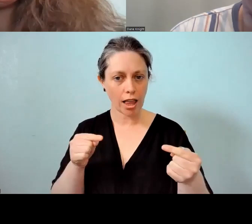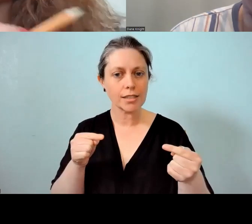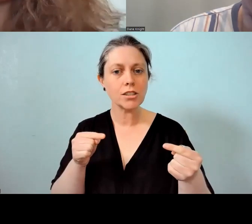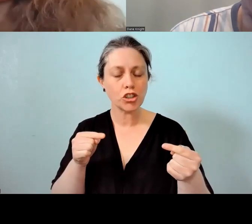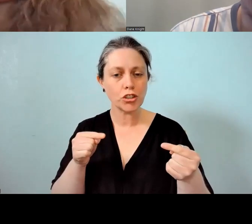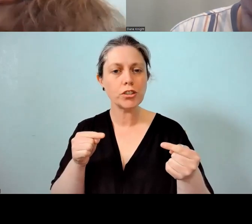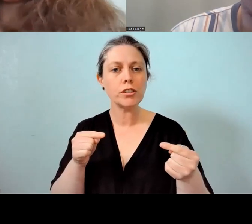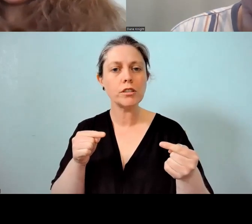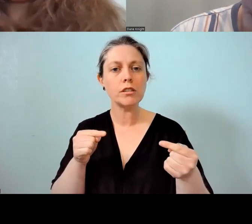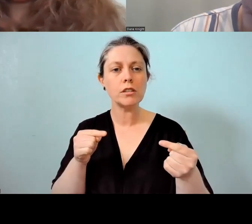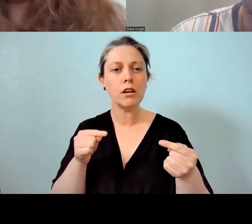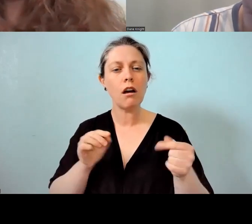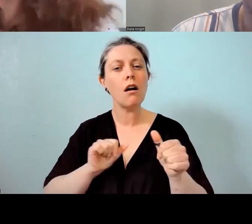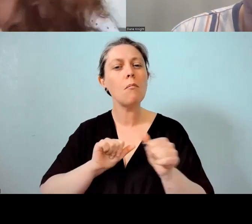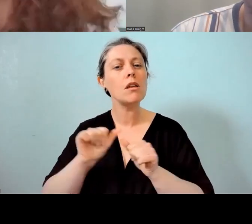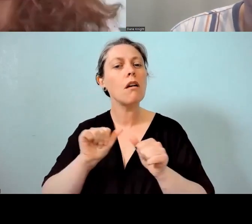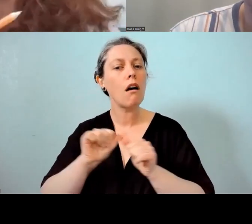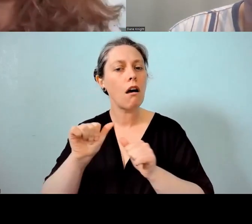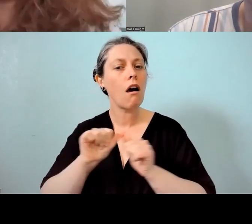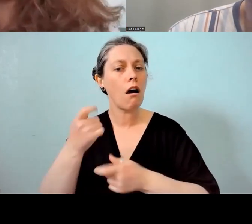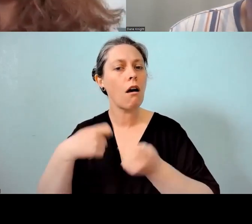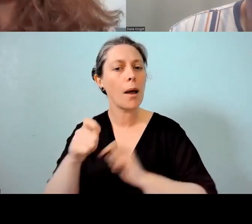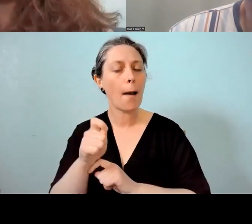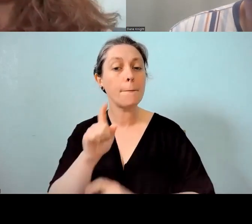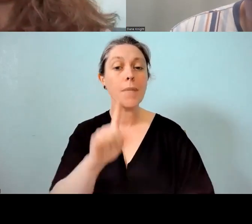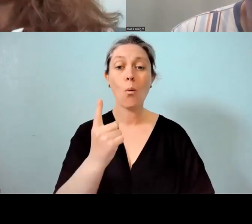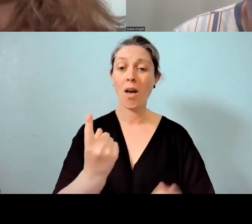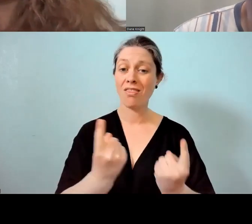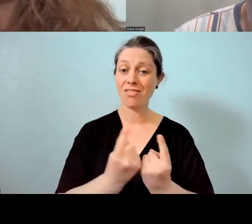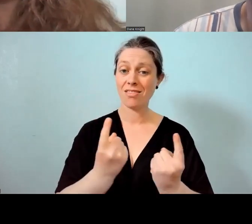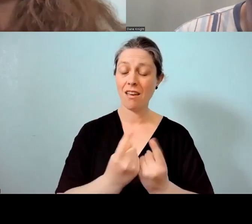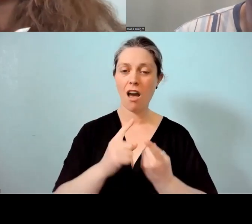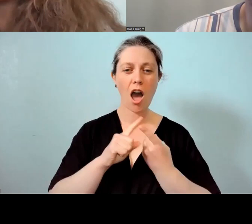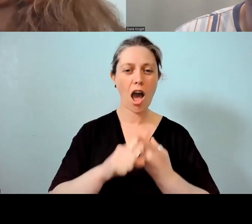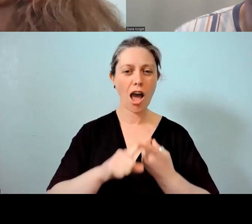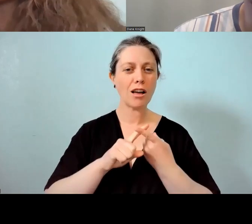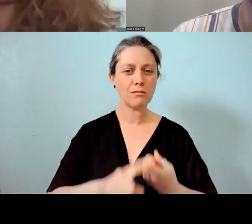seems to be getting a bit better, but one of the things that I still know a lot of our kids,